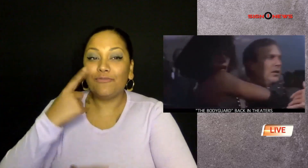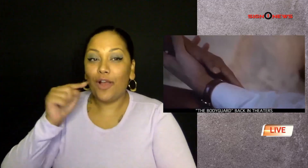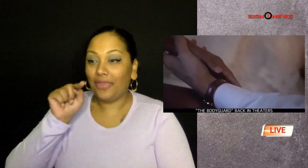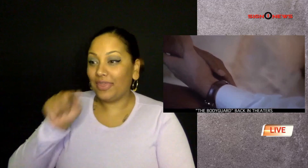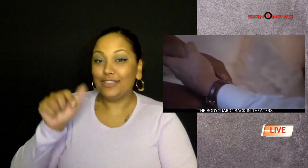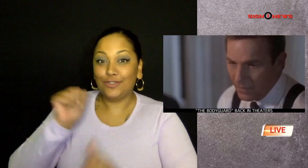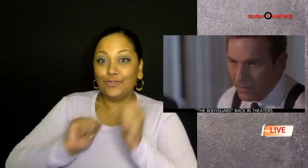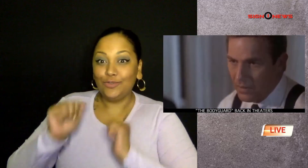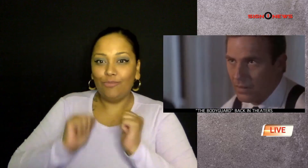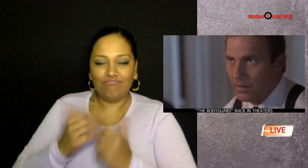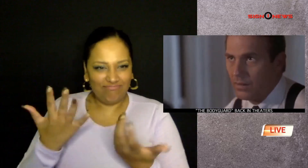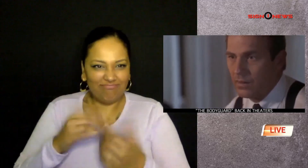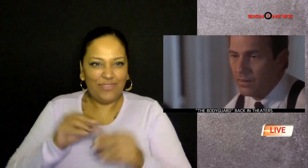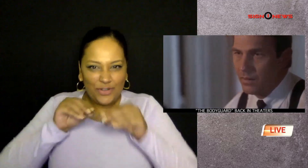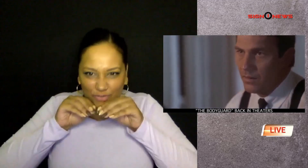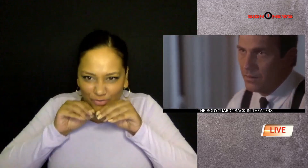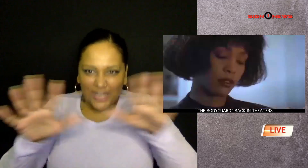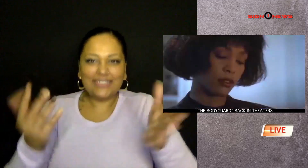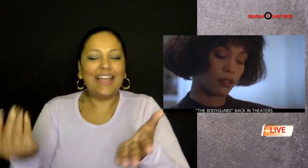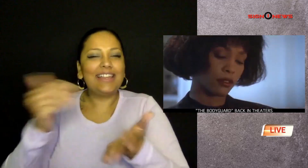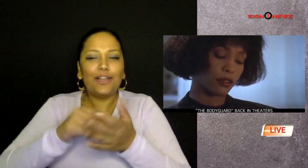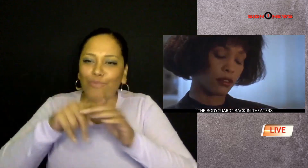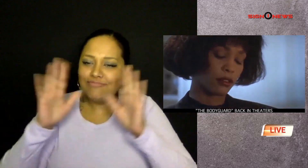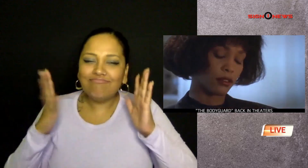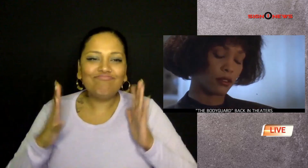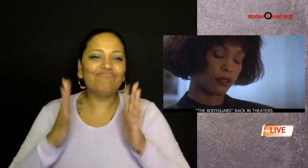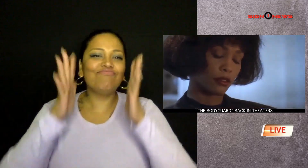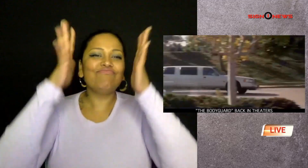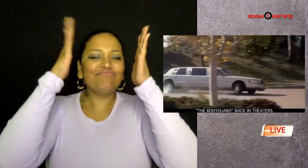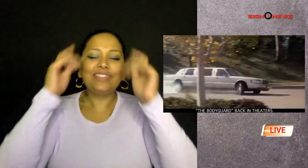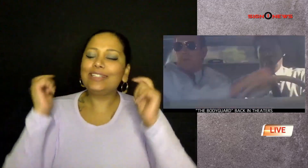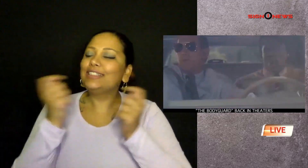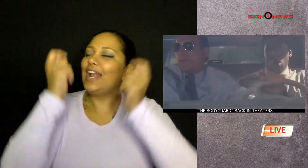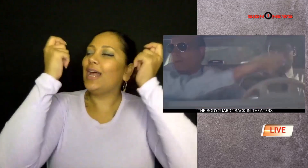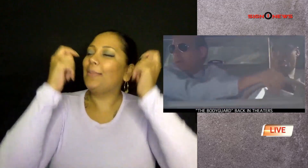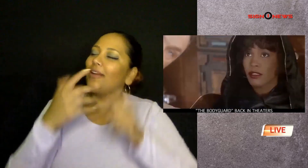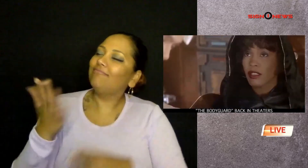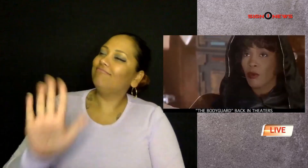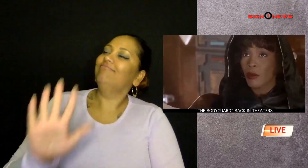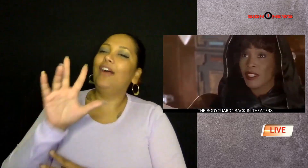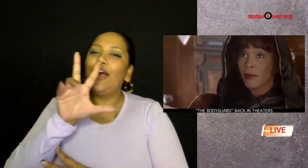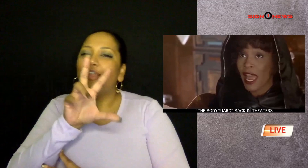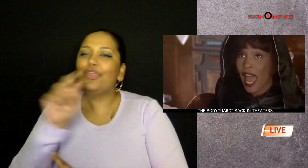Producers of the show are re-releasing it to celebrate the movies 30th anniversary.